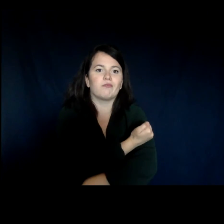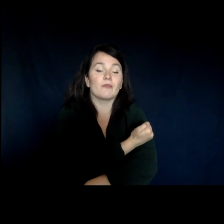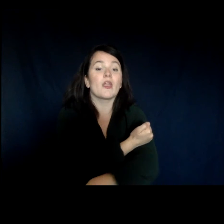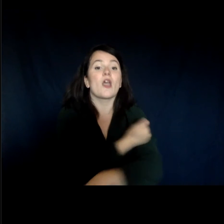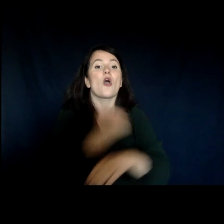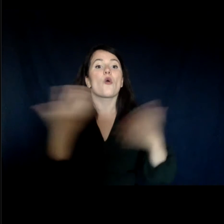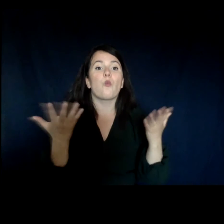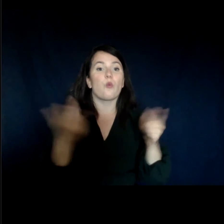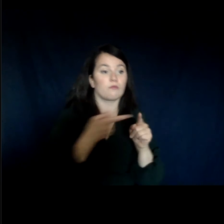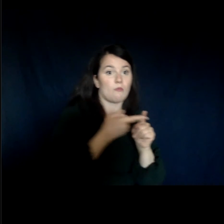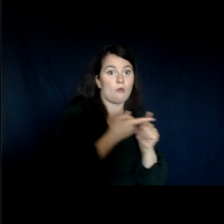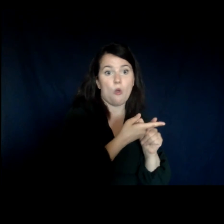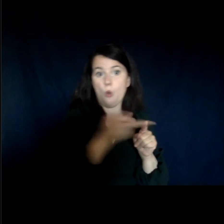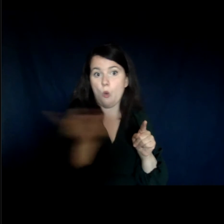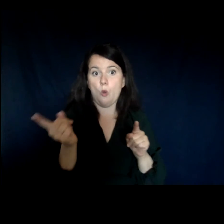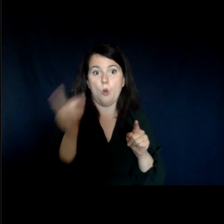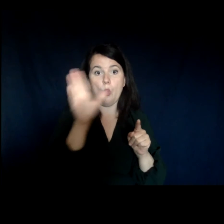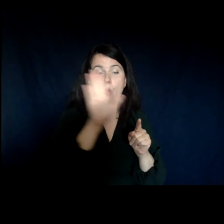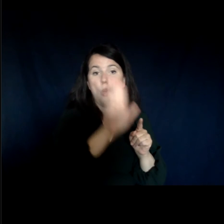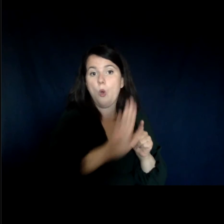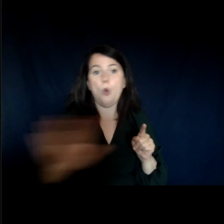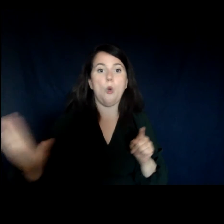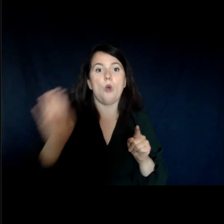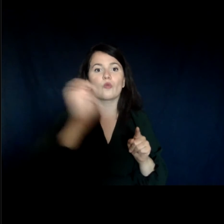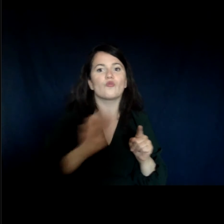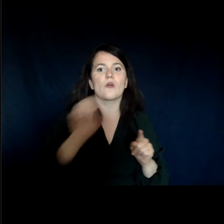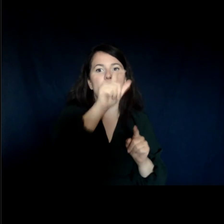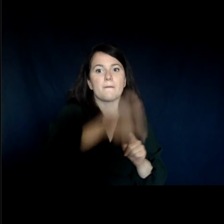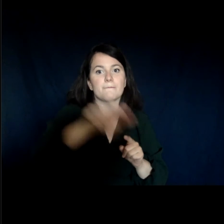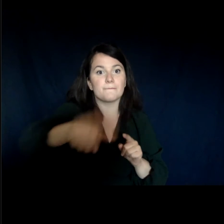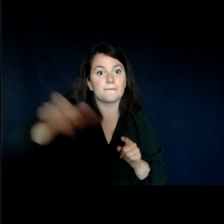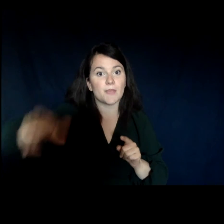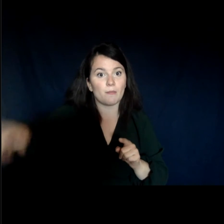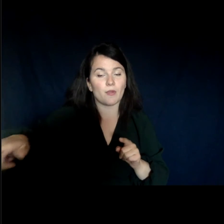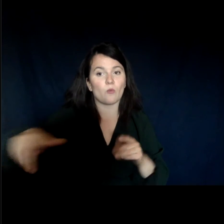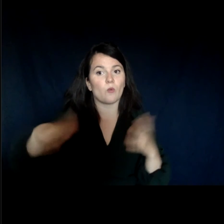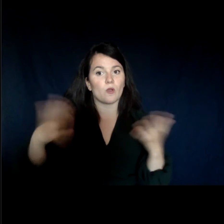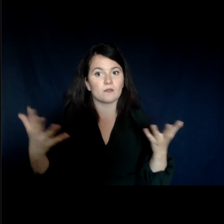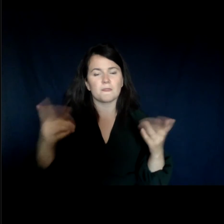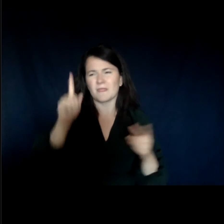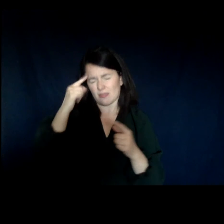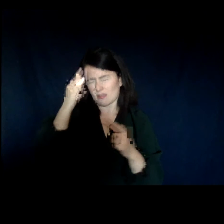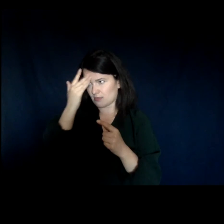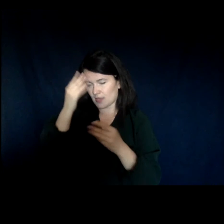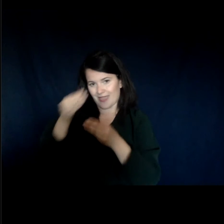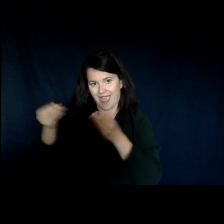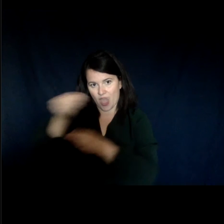or position on the economic world is, will they have equal access to it?